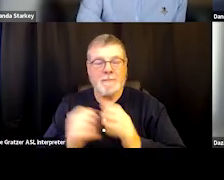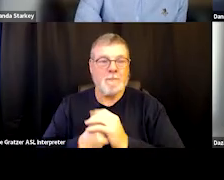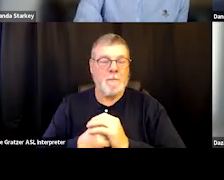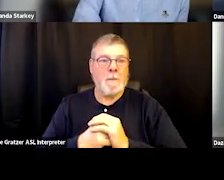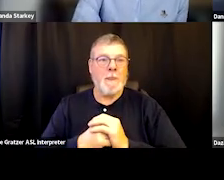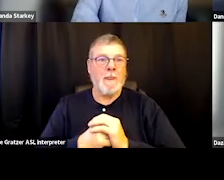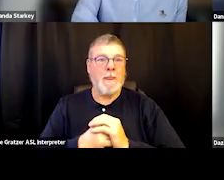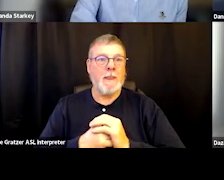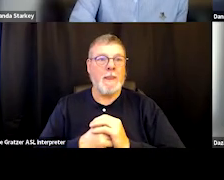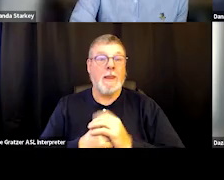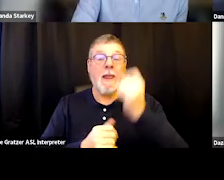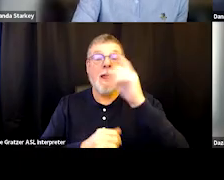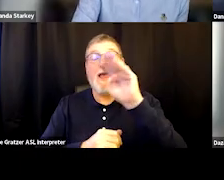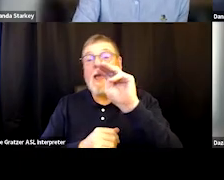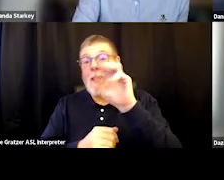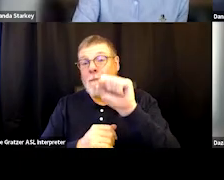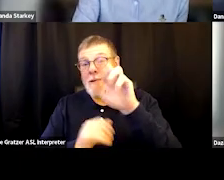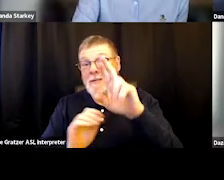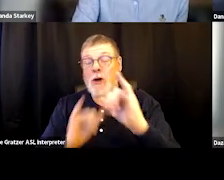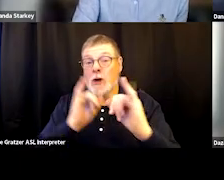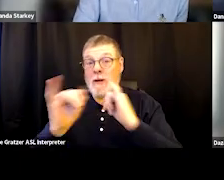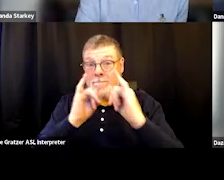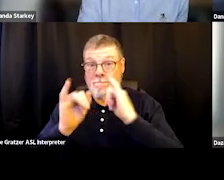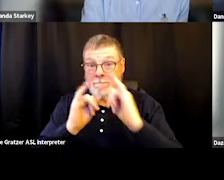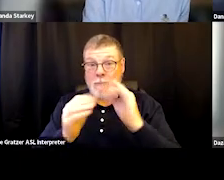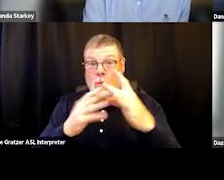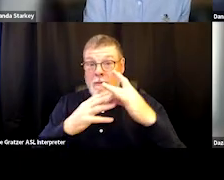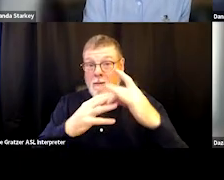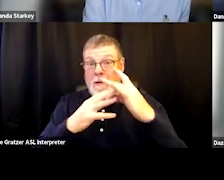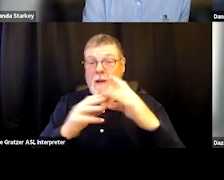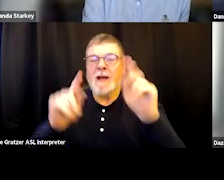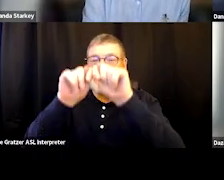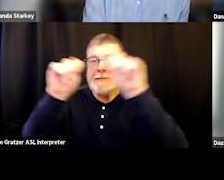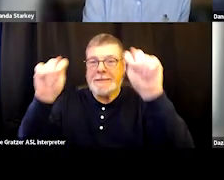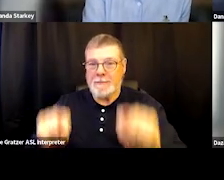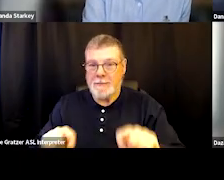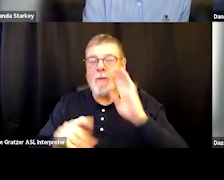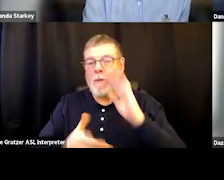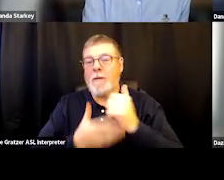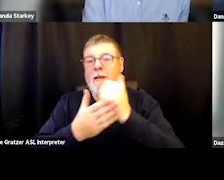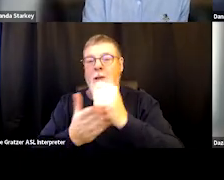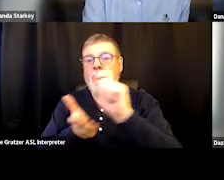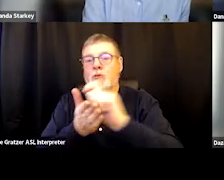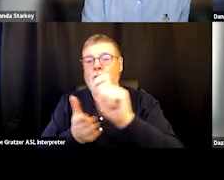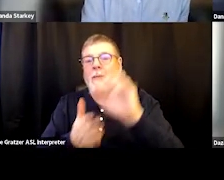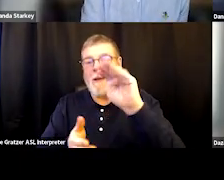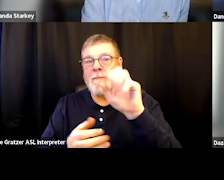There's also the MSR Interview Guide and Template that will help you write your medical summary reports.